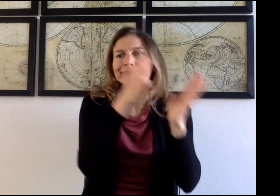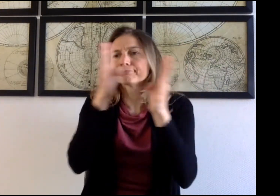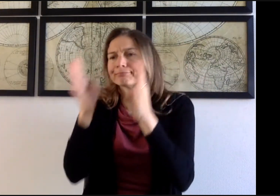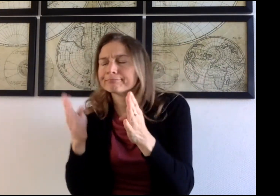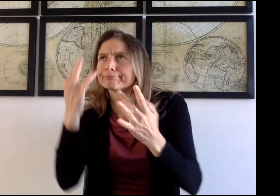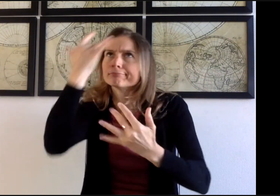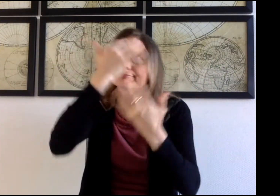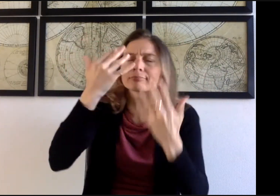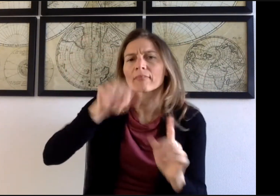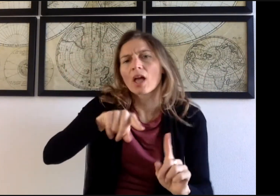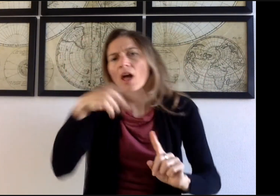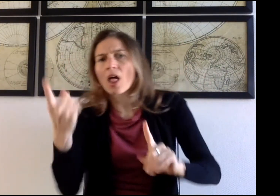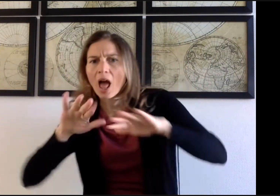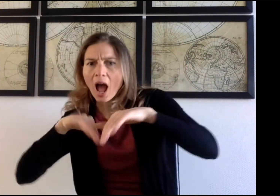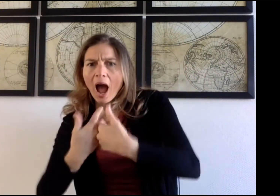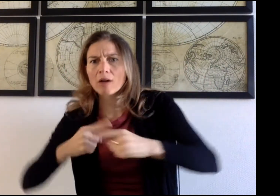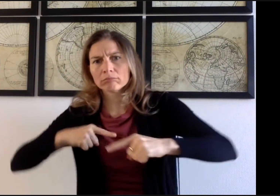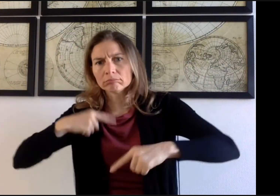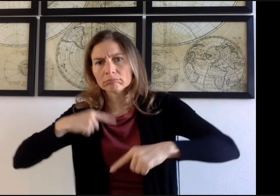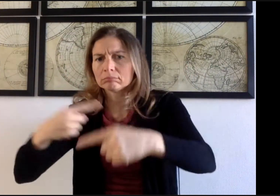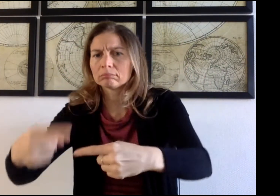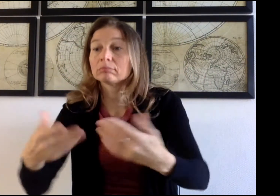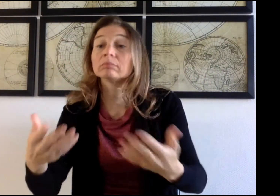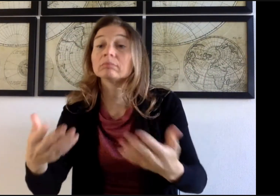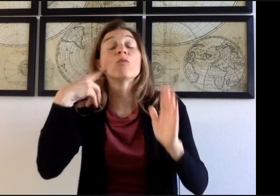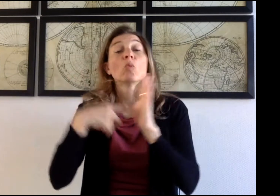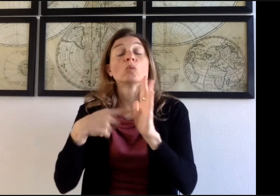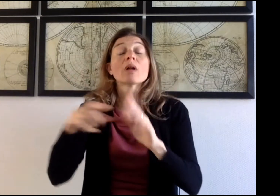in person for activities so an international cooperation,